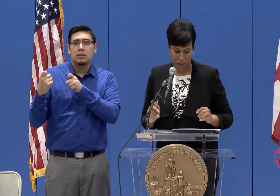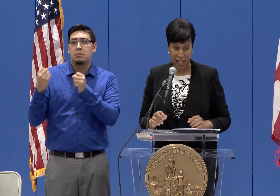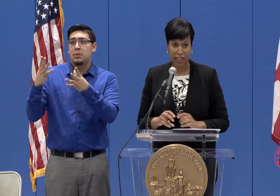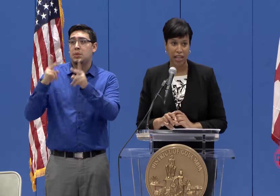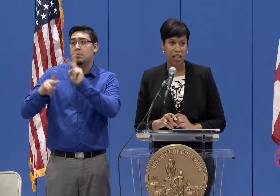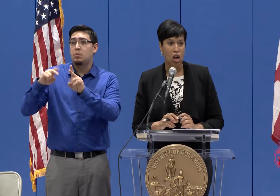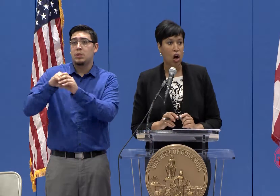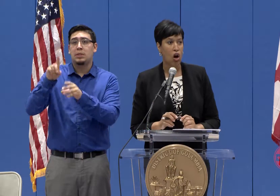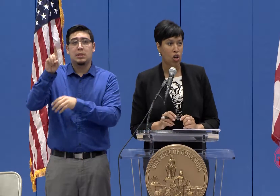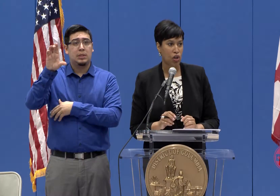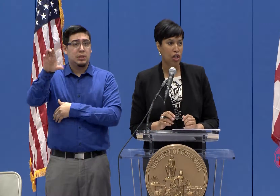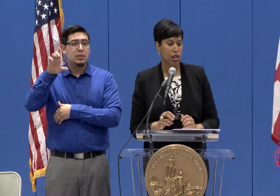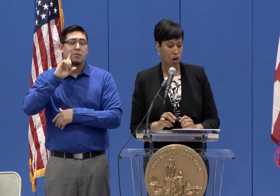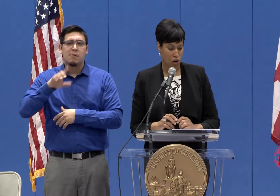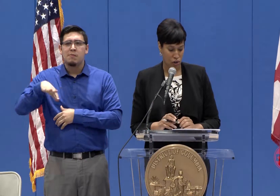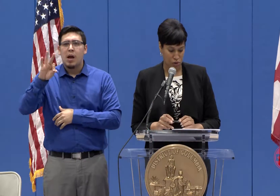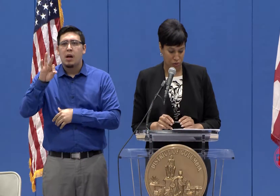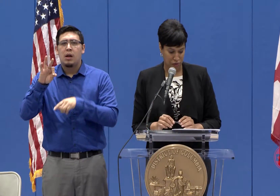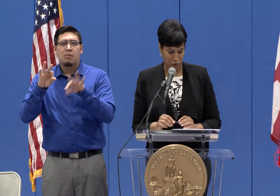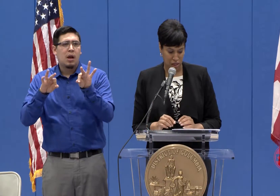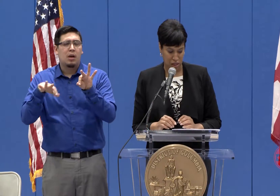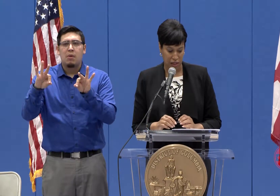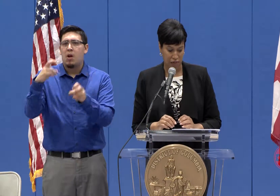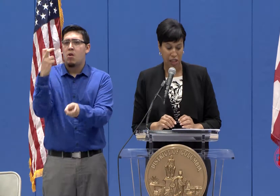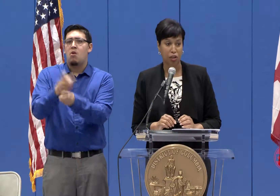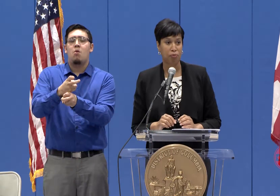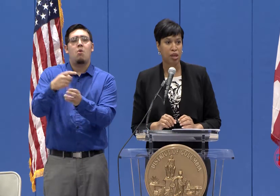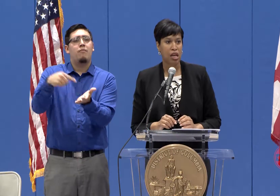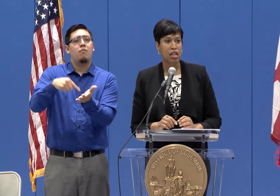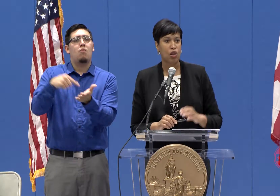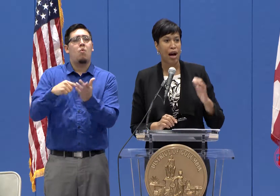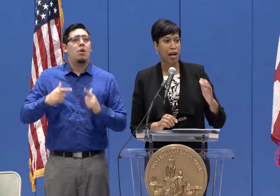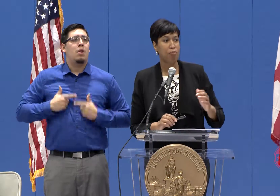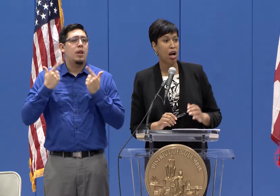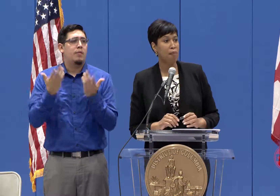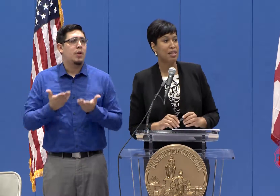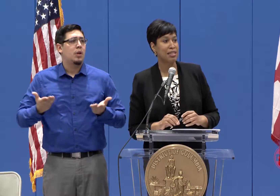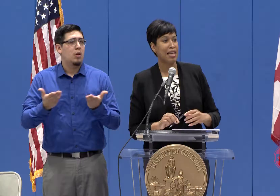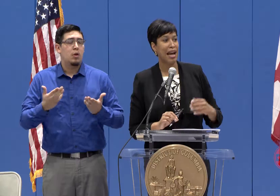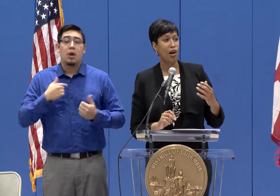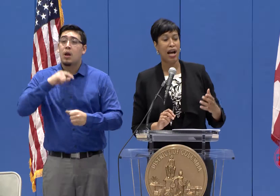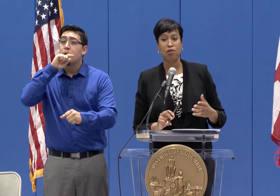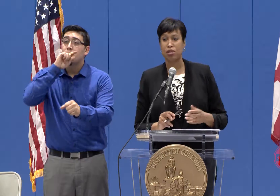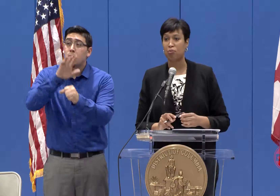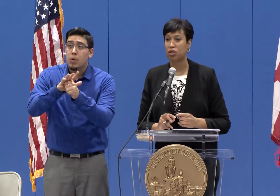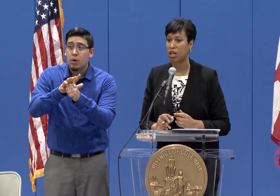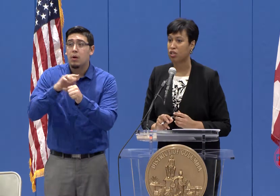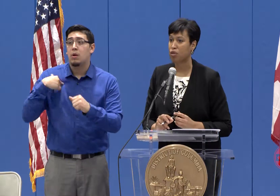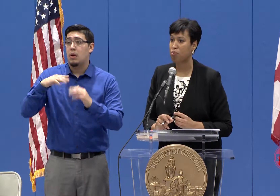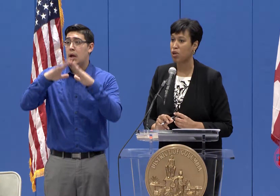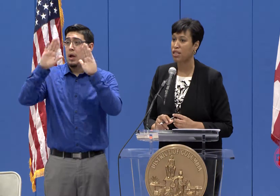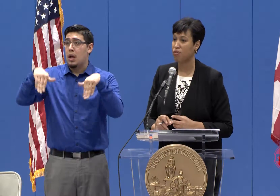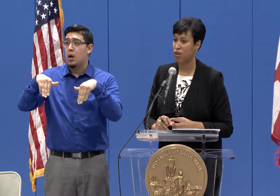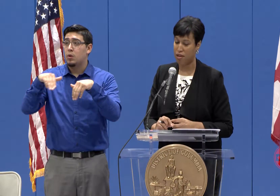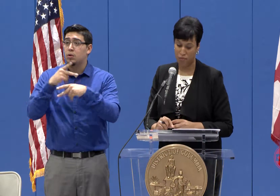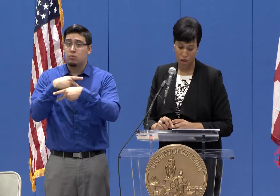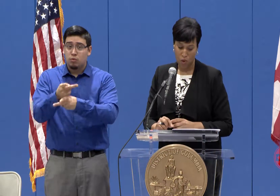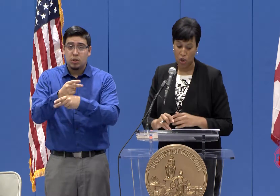FINDING IT HARDER AND HARDER TO AFFORD TO LIVE HERE. SO I PROMISE THAT OUR HOUSING PRODUCTION TRUST FUND WOULD